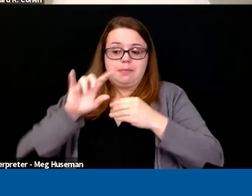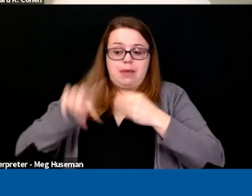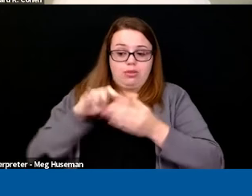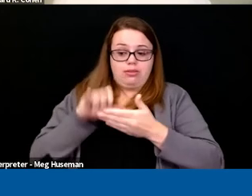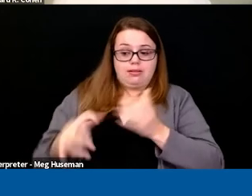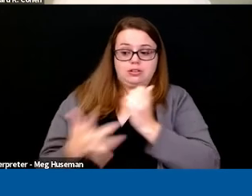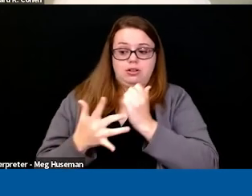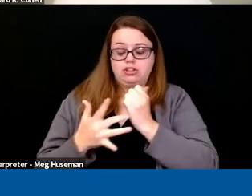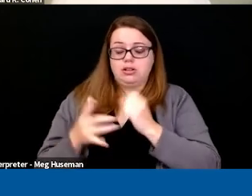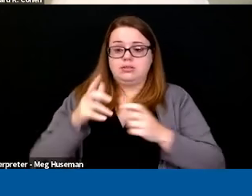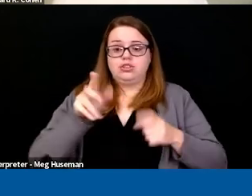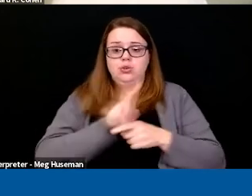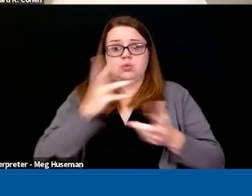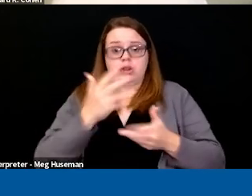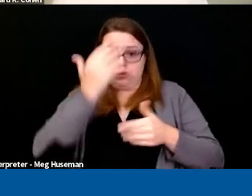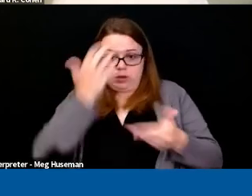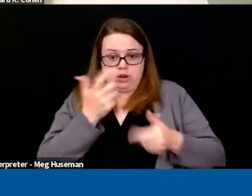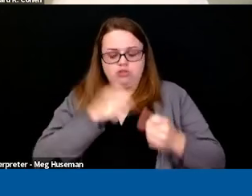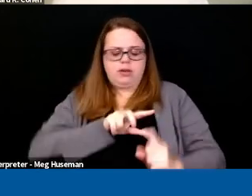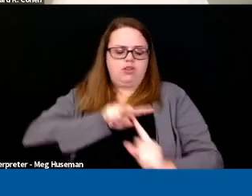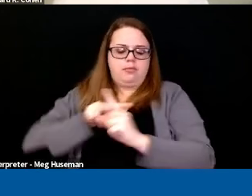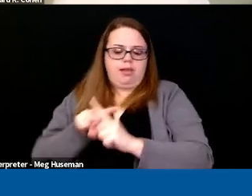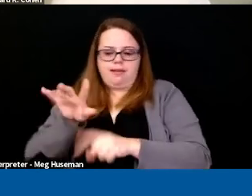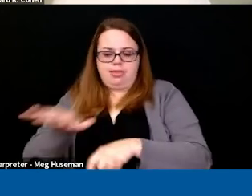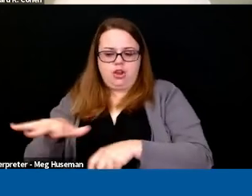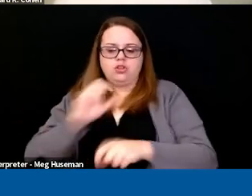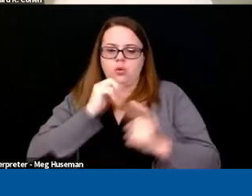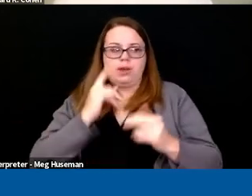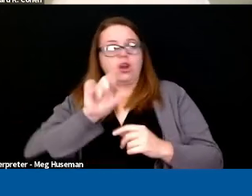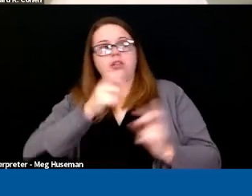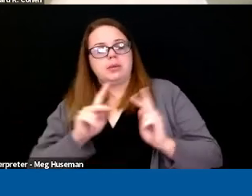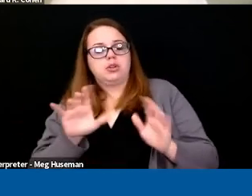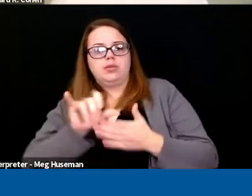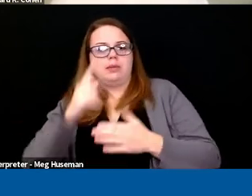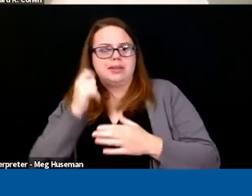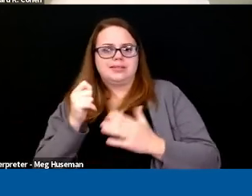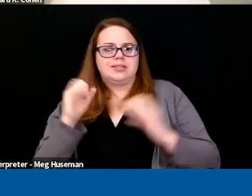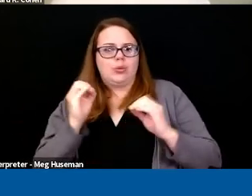take what you know here and try to apply it there. So, don't wait for other people to do it because nobody's really doing it right now, to be honest.